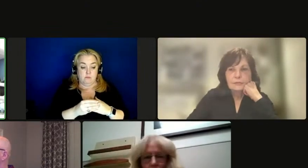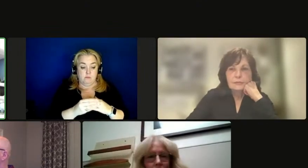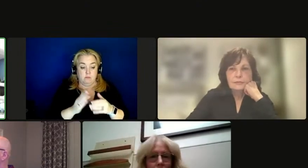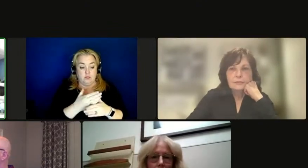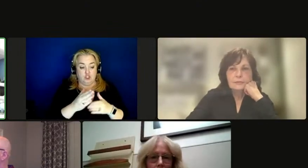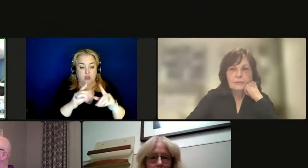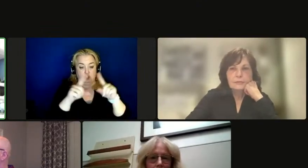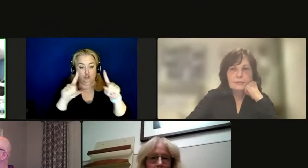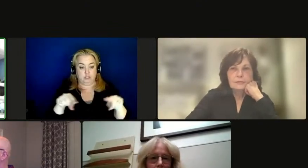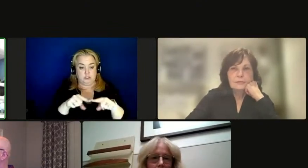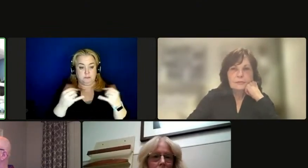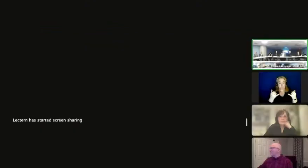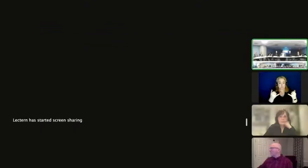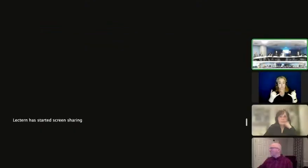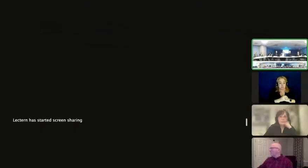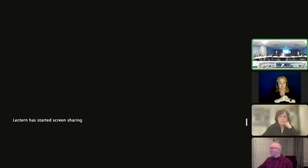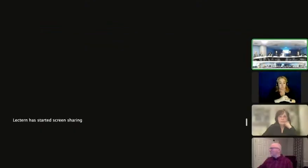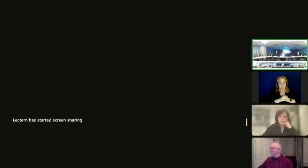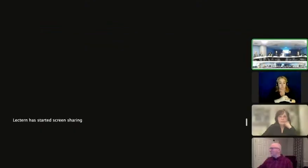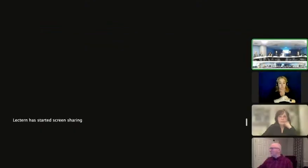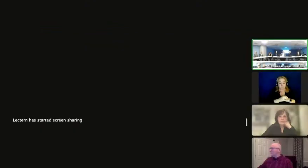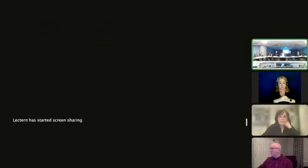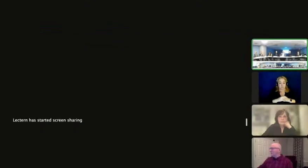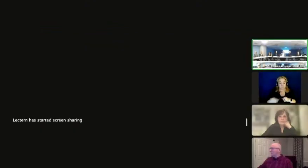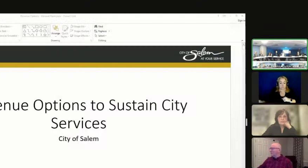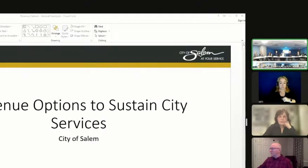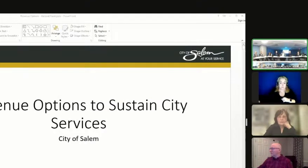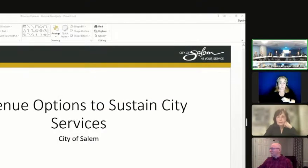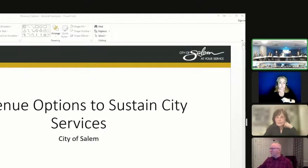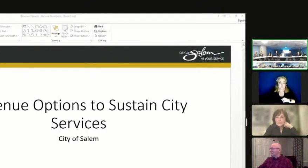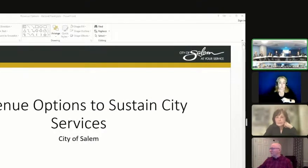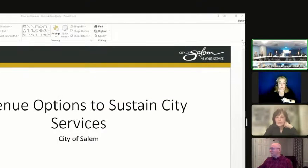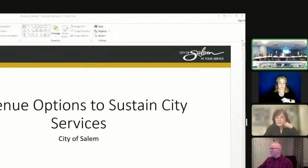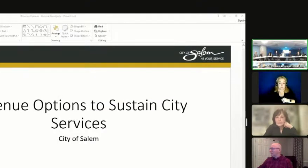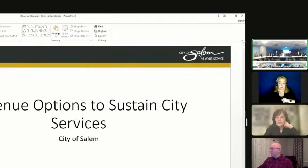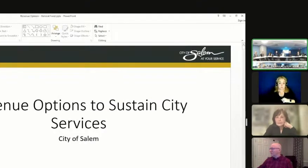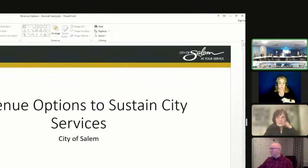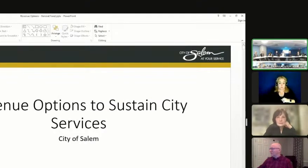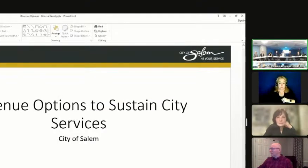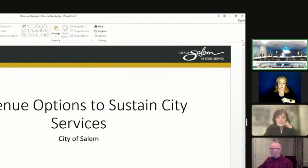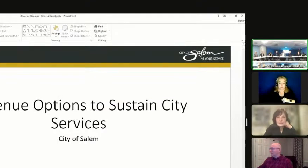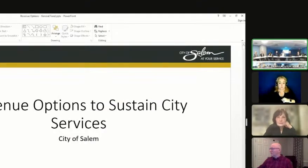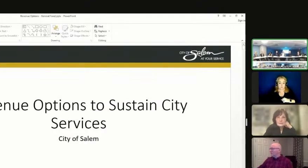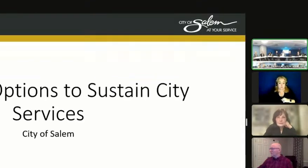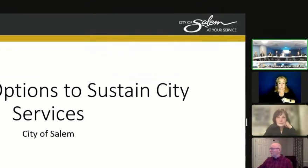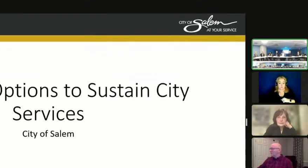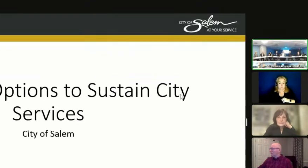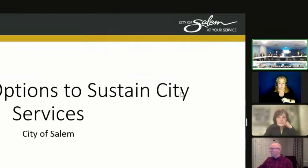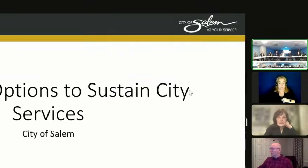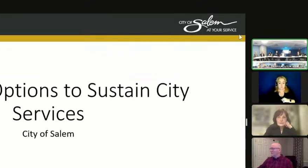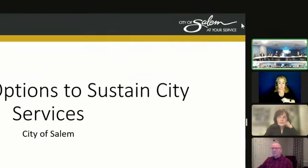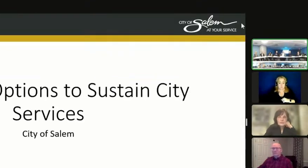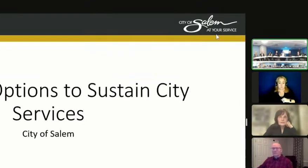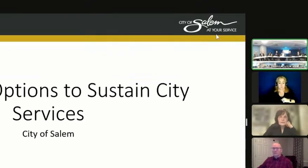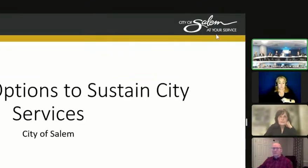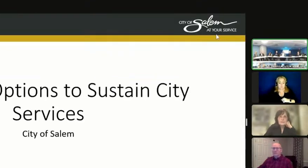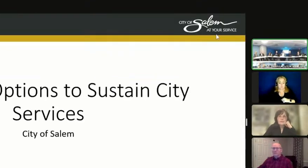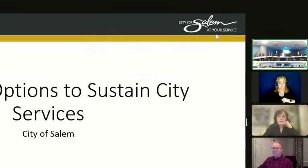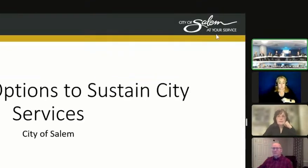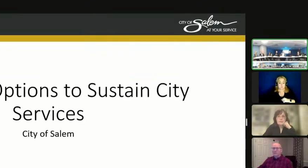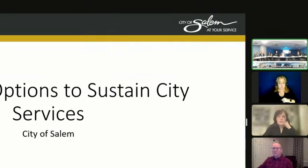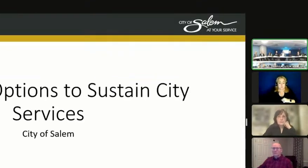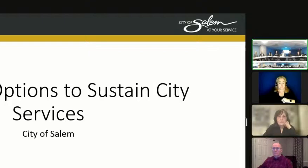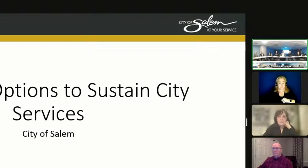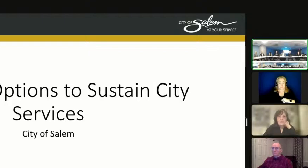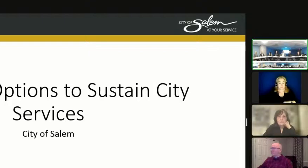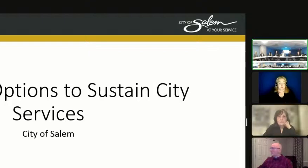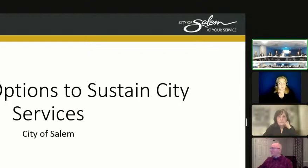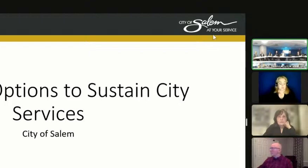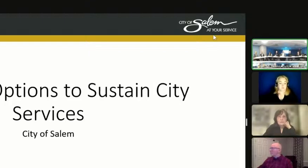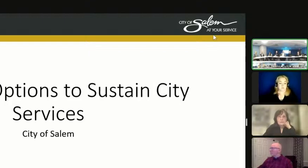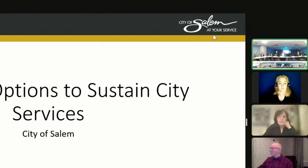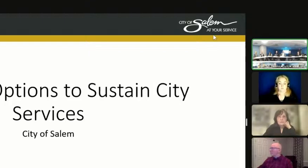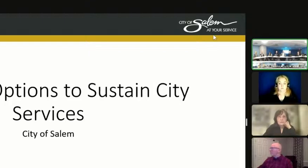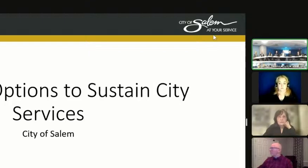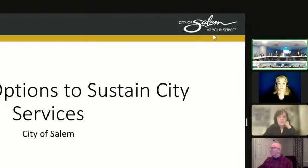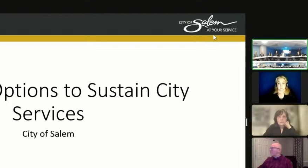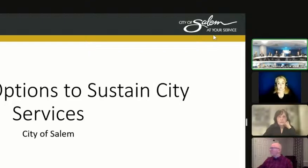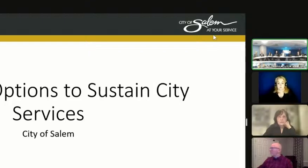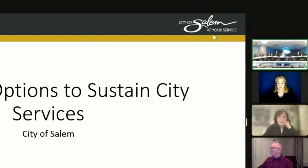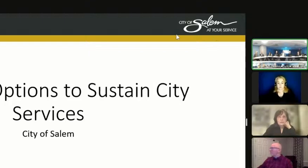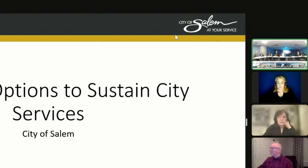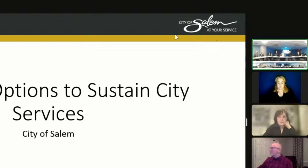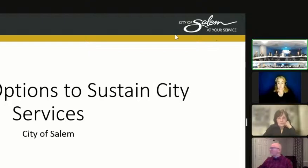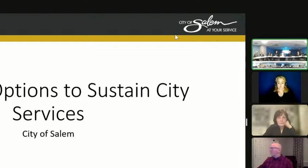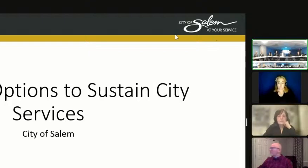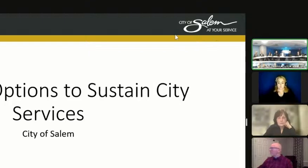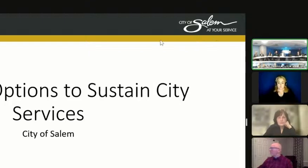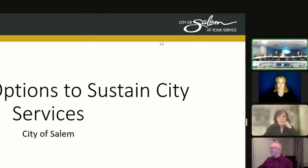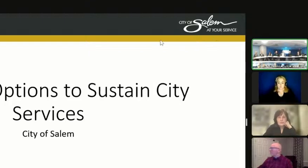THANK YOU, MR. MAYOR.